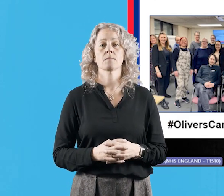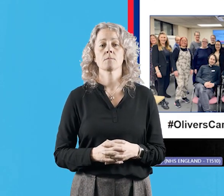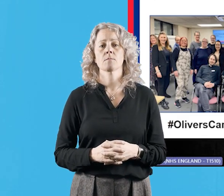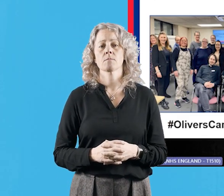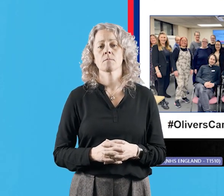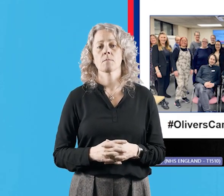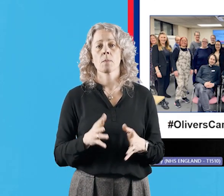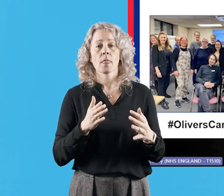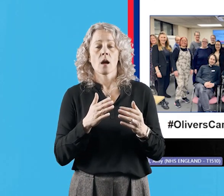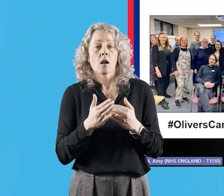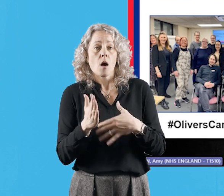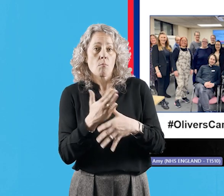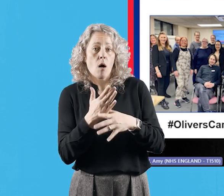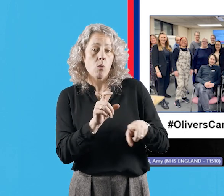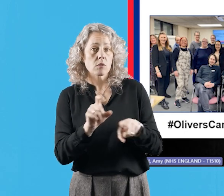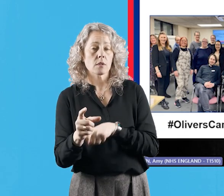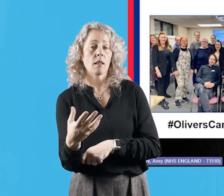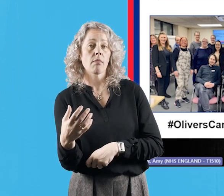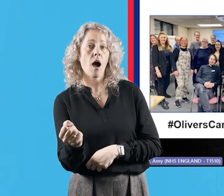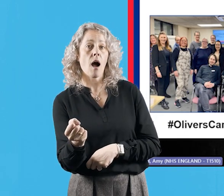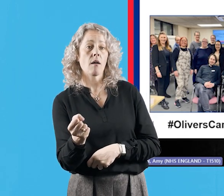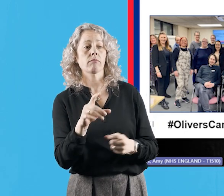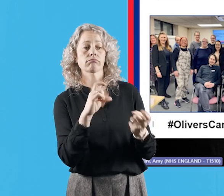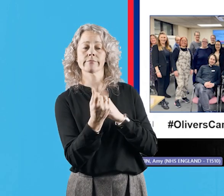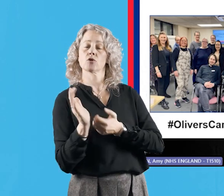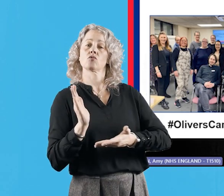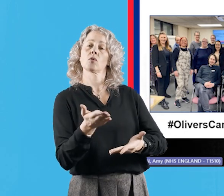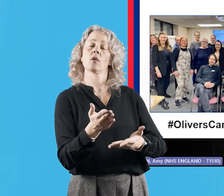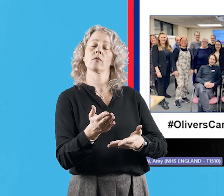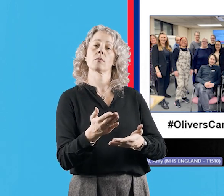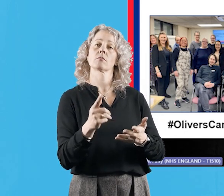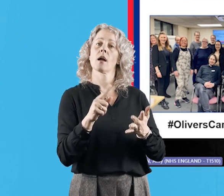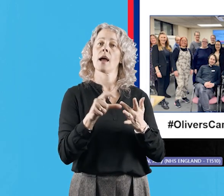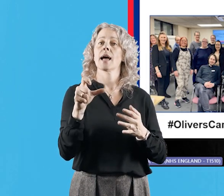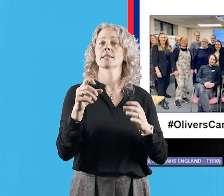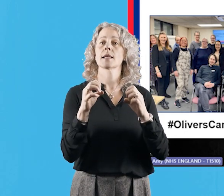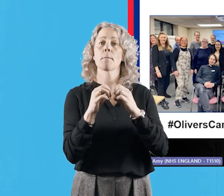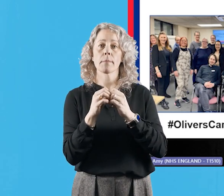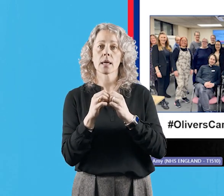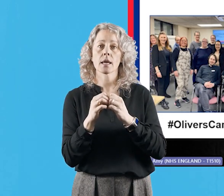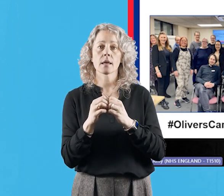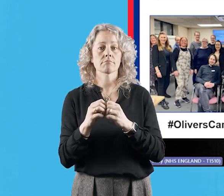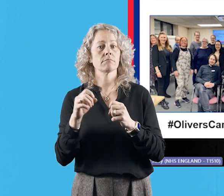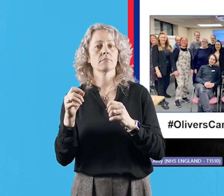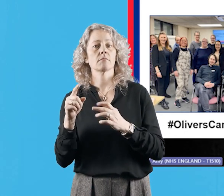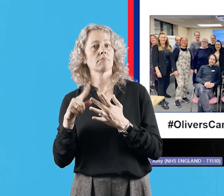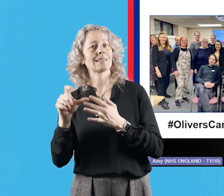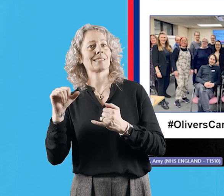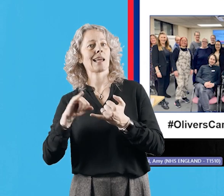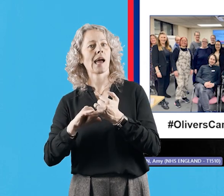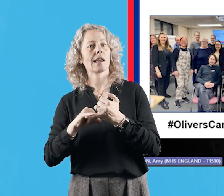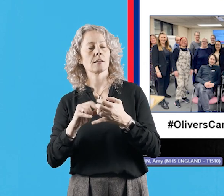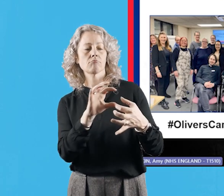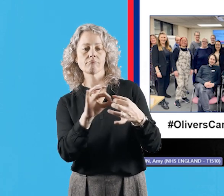some of those community services. But again, there's integrated care boards and systems has those relationships